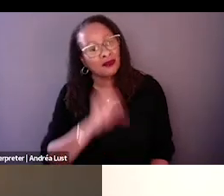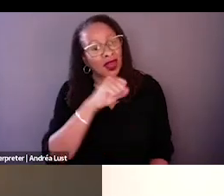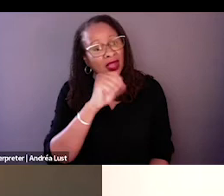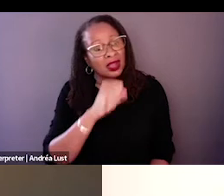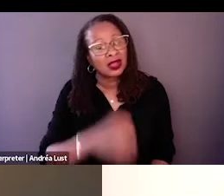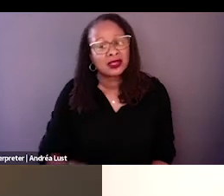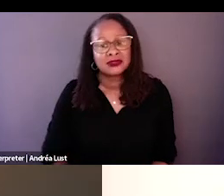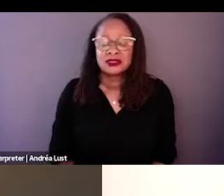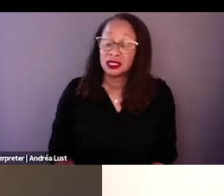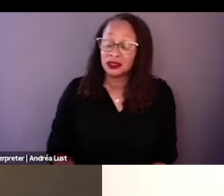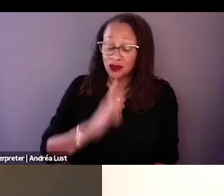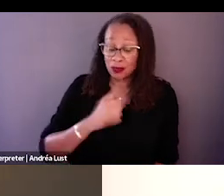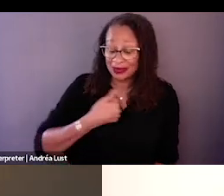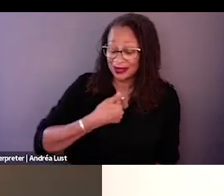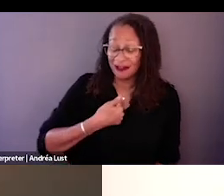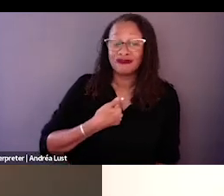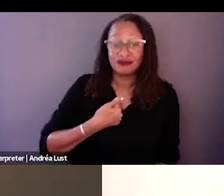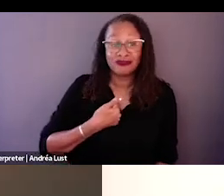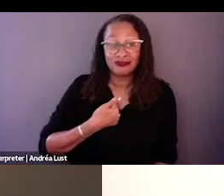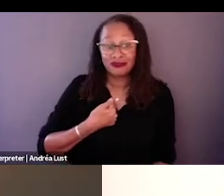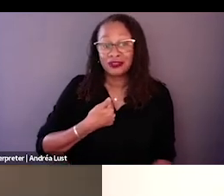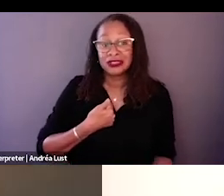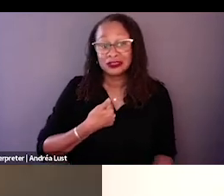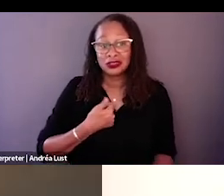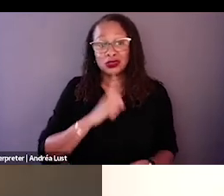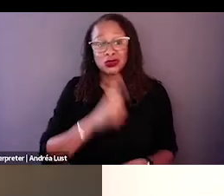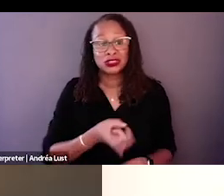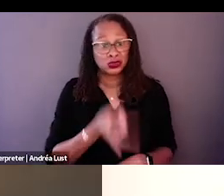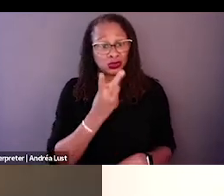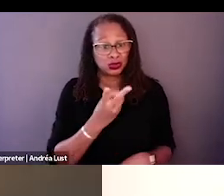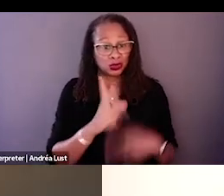Ella: It's very far from uninteresting.